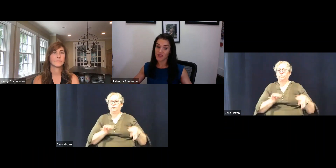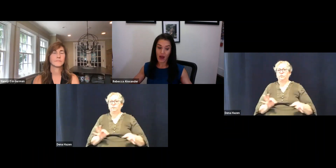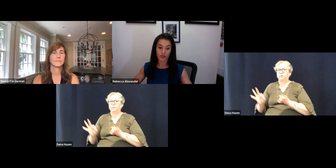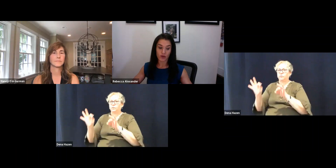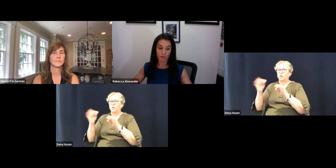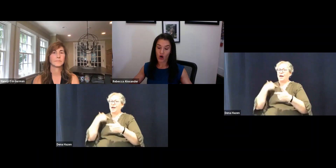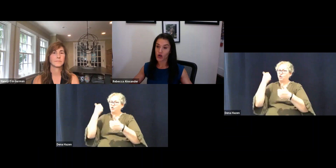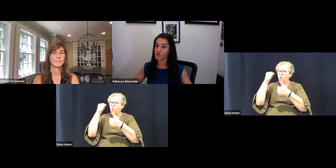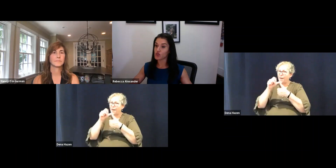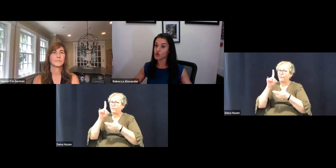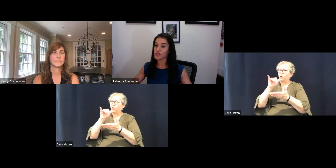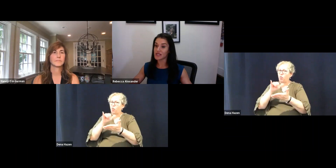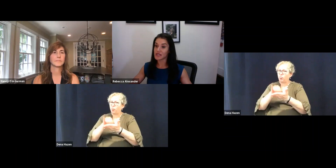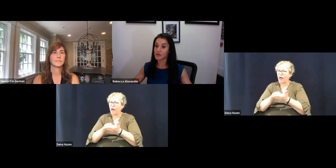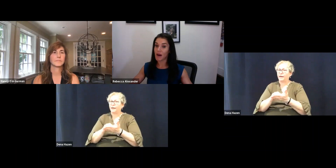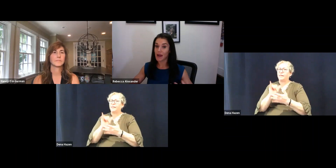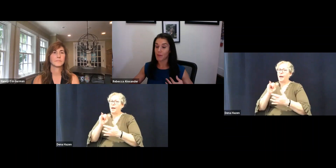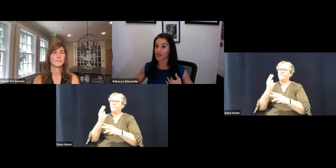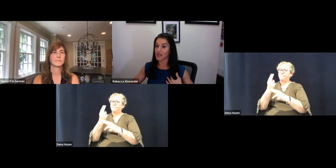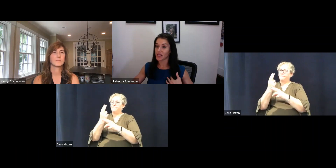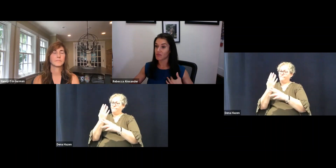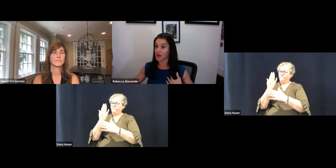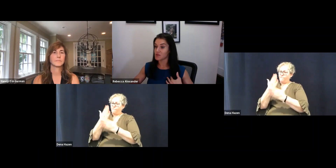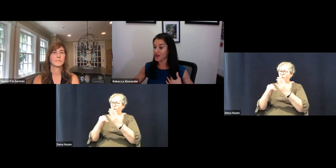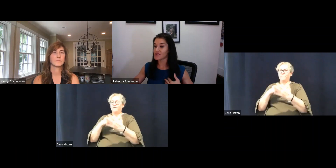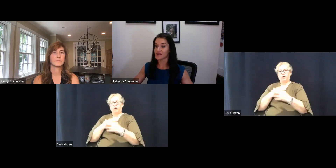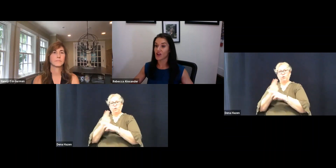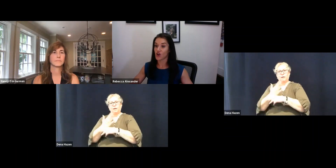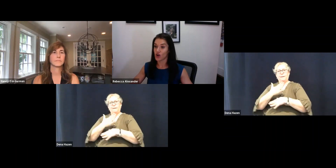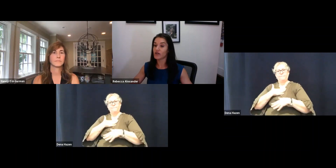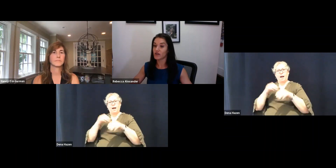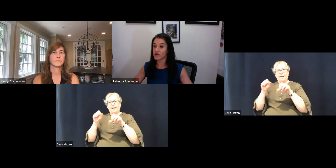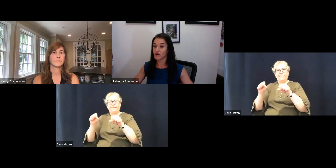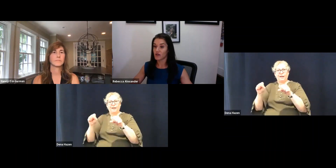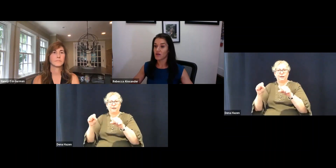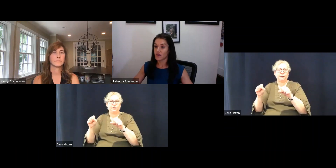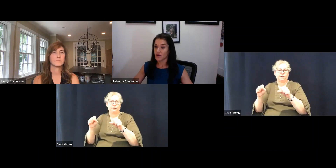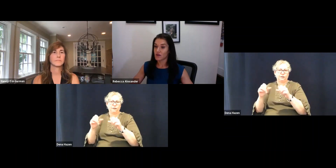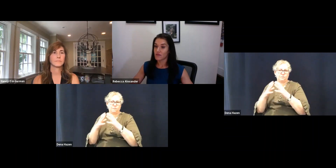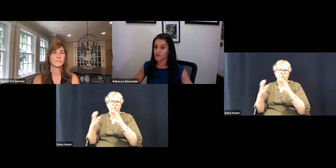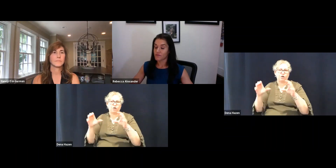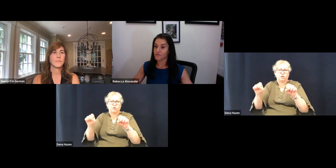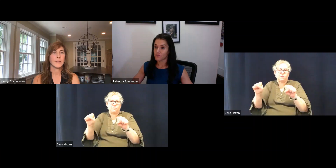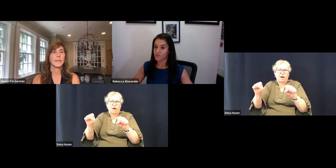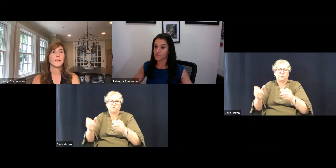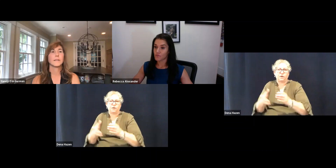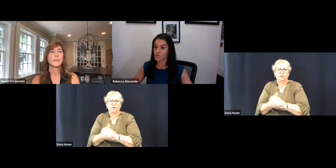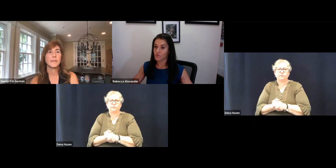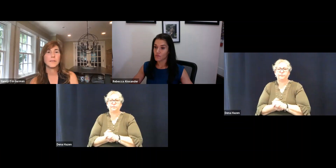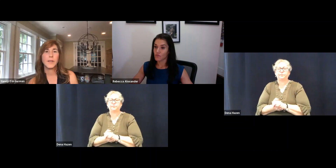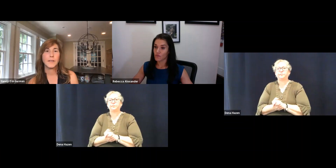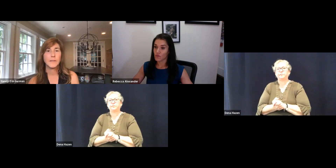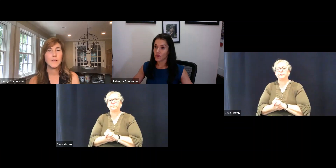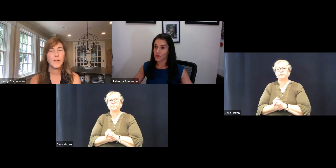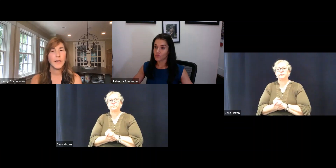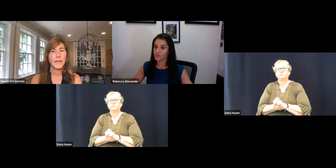And that was a part of using my ability as best as I could. That's great. OK.